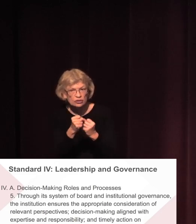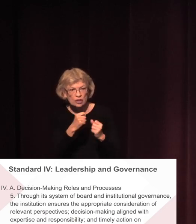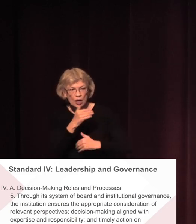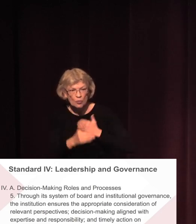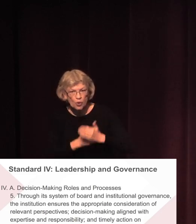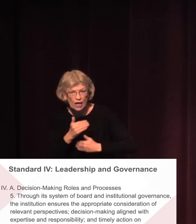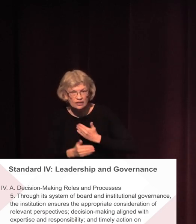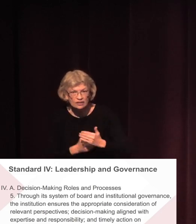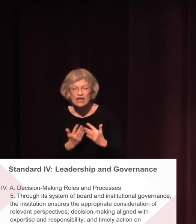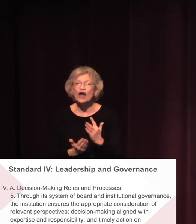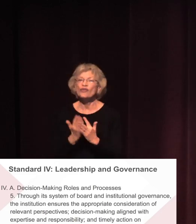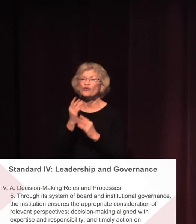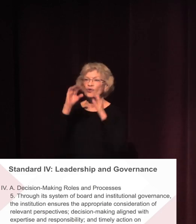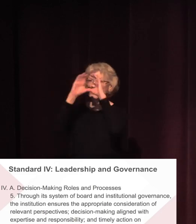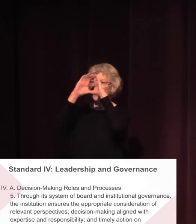committee structures.